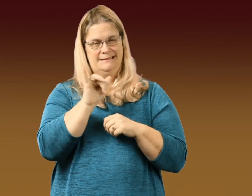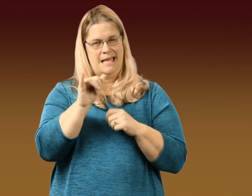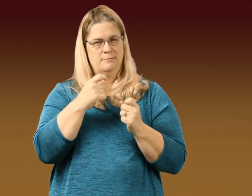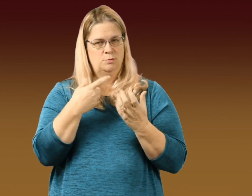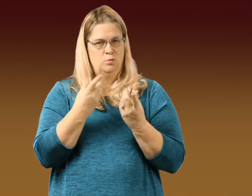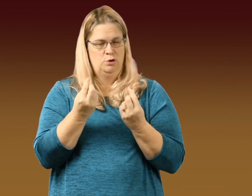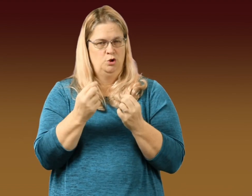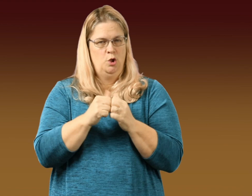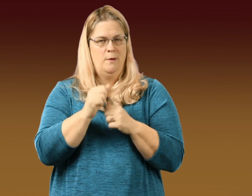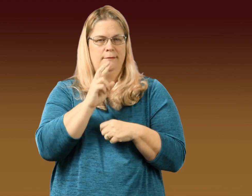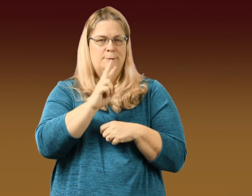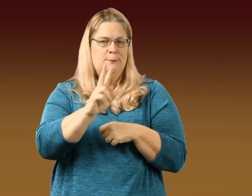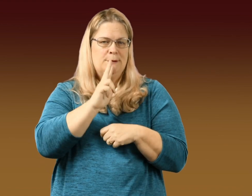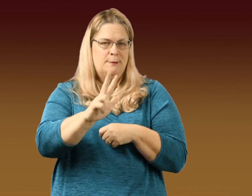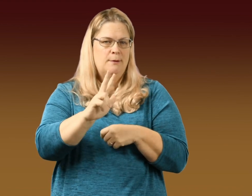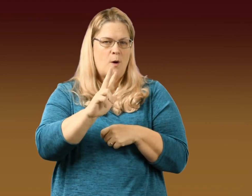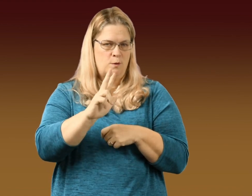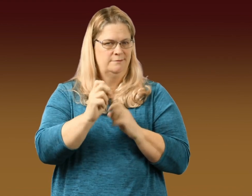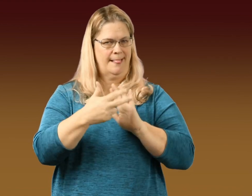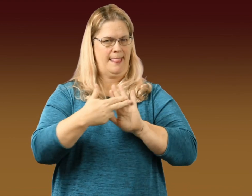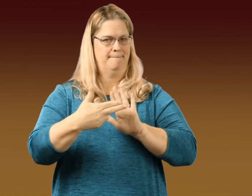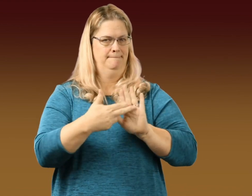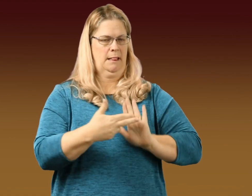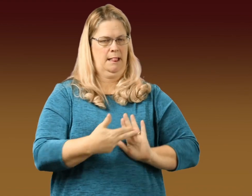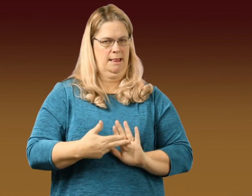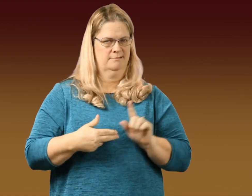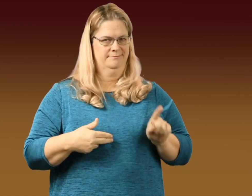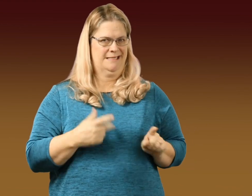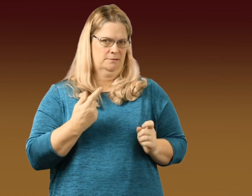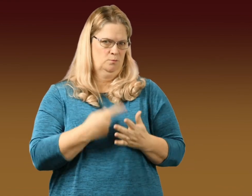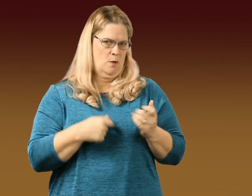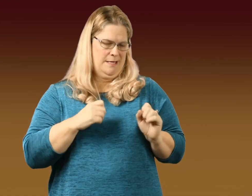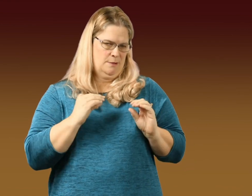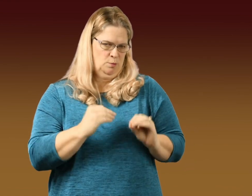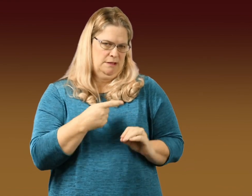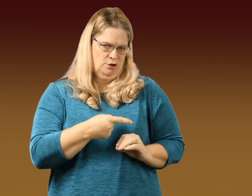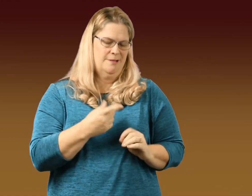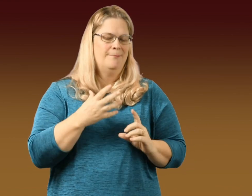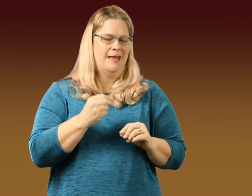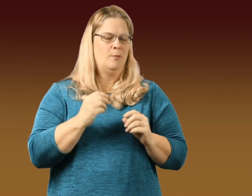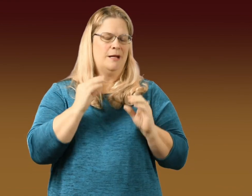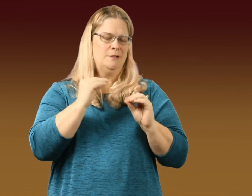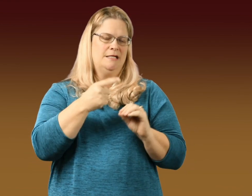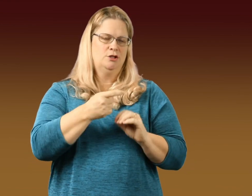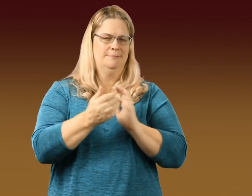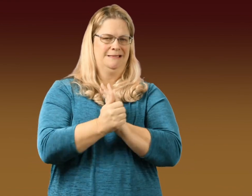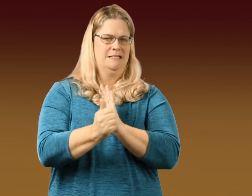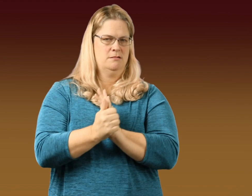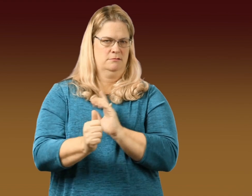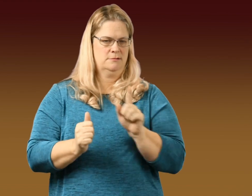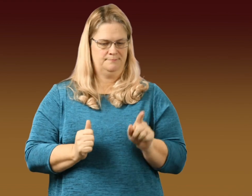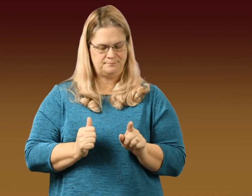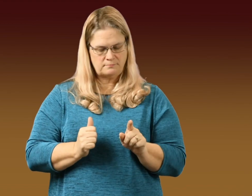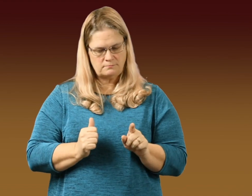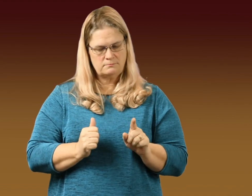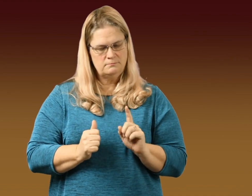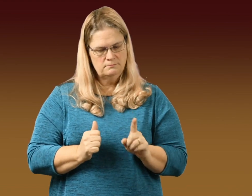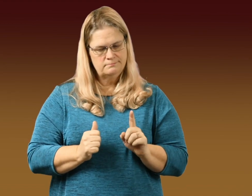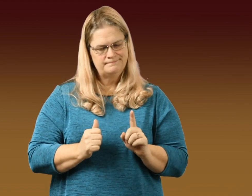similar to what we do with two and three-year-olds. We begin with labeling. That's where we start. We also taught him skills.